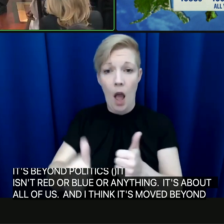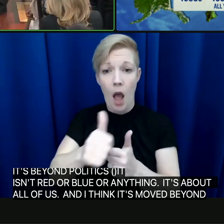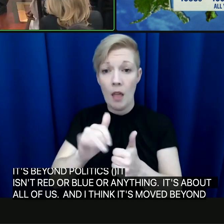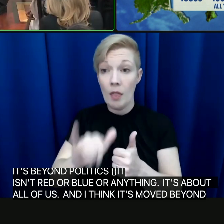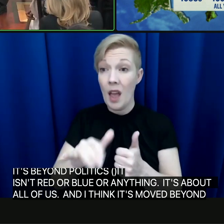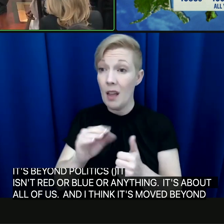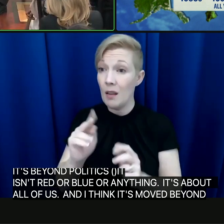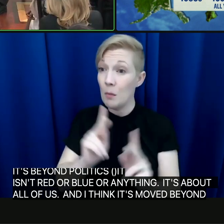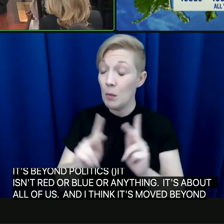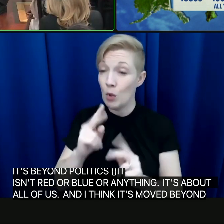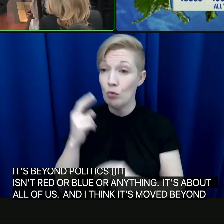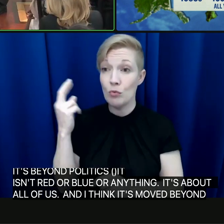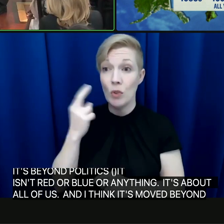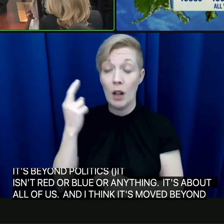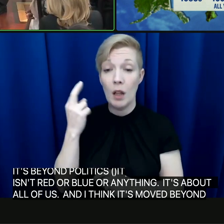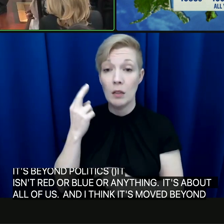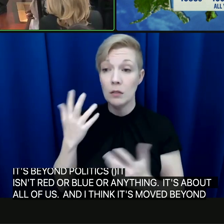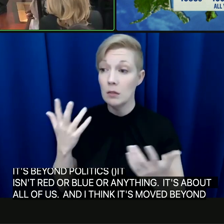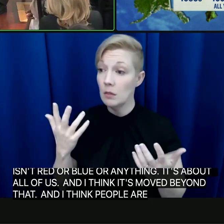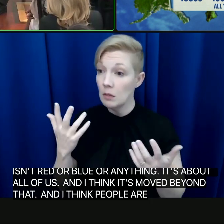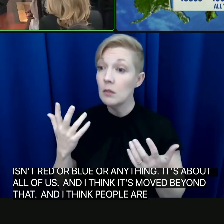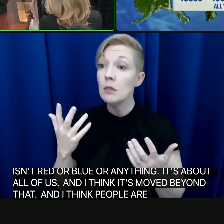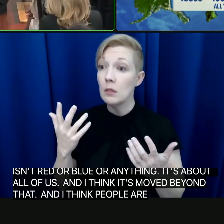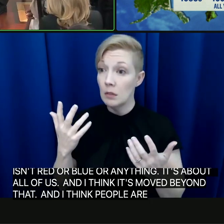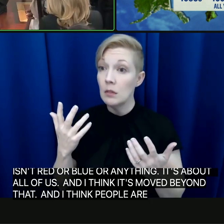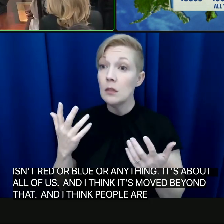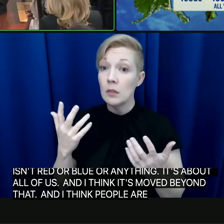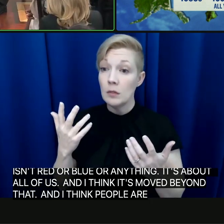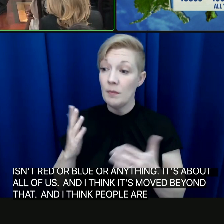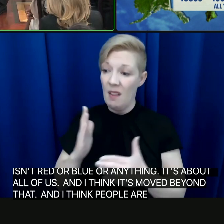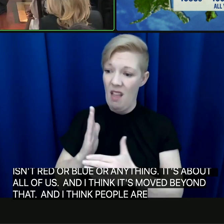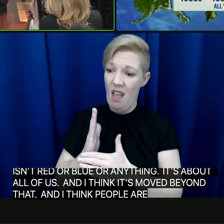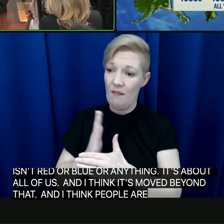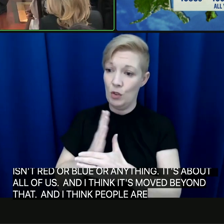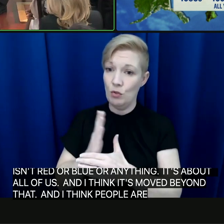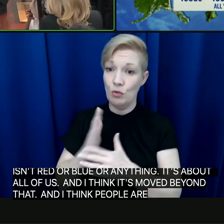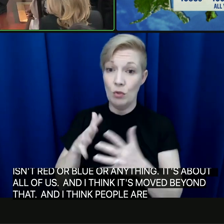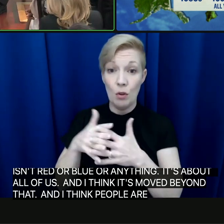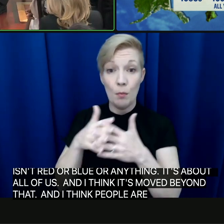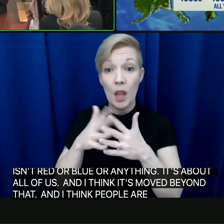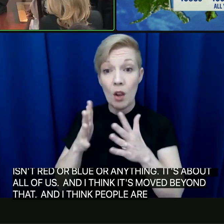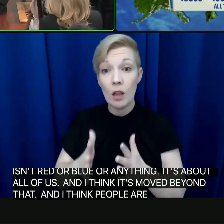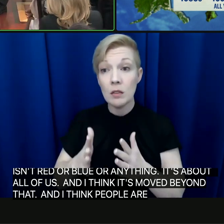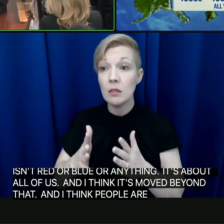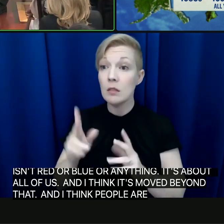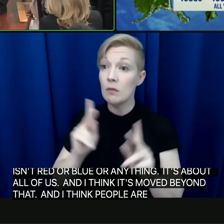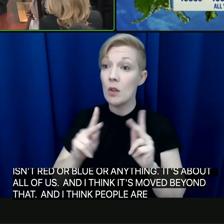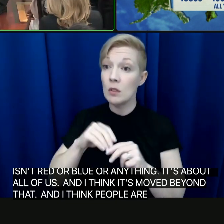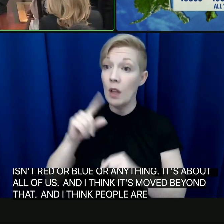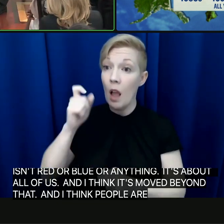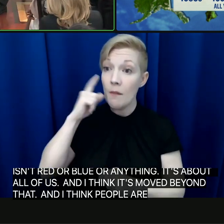both we average Americans and folks who are in government, especially elected officials,